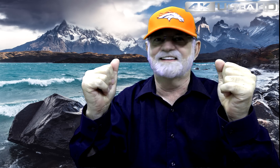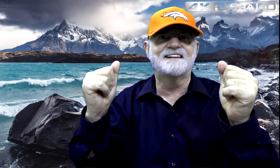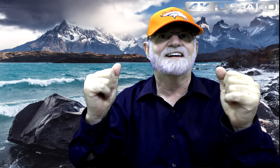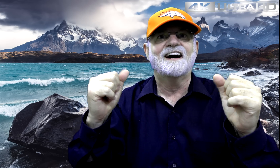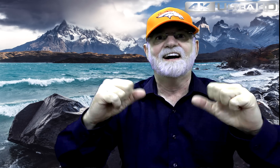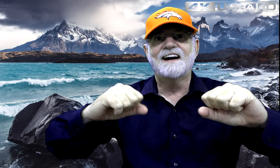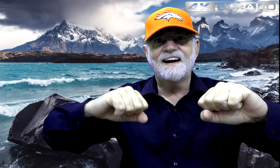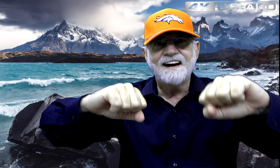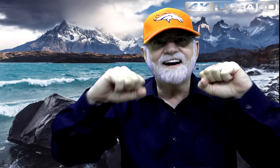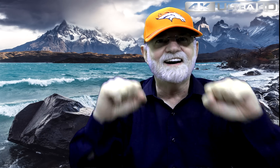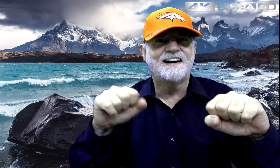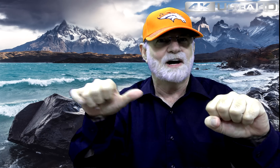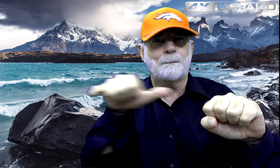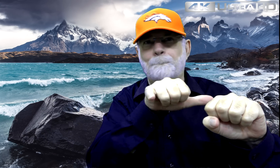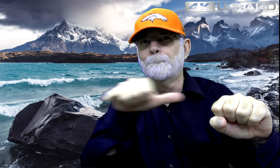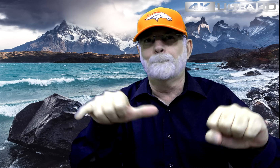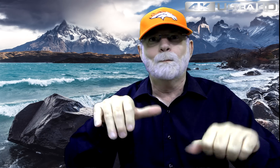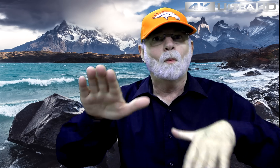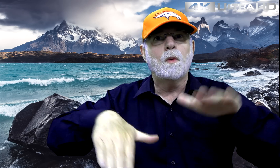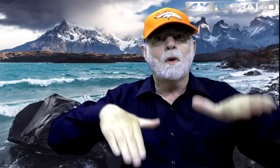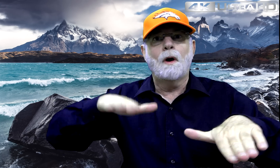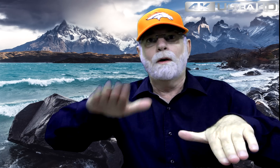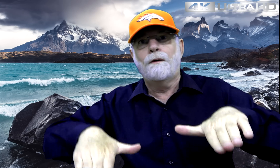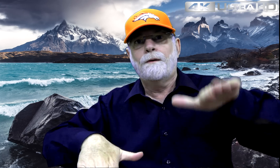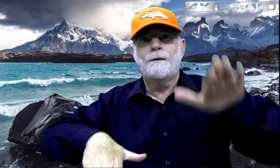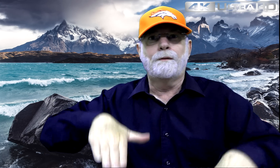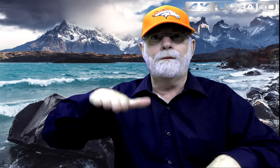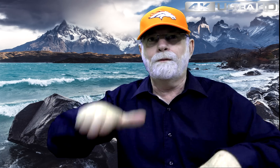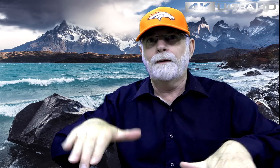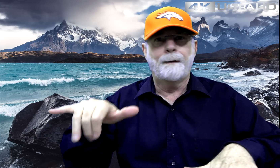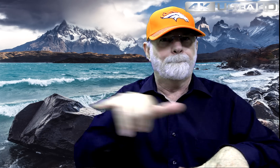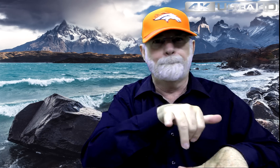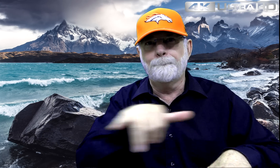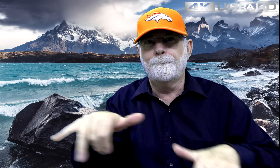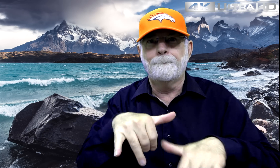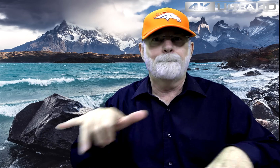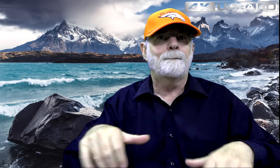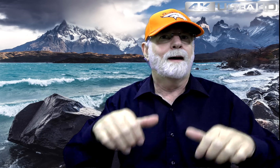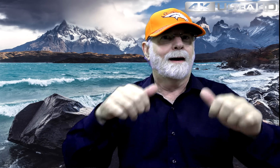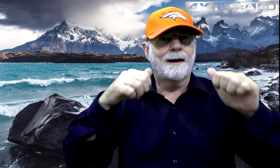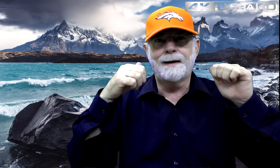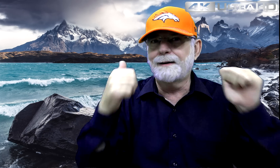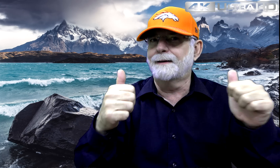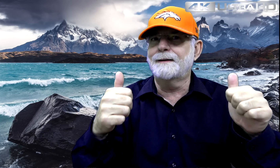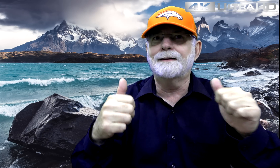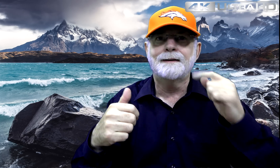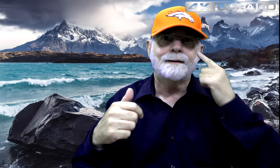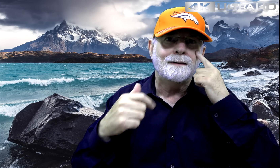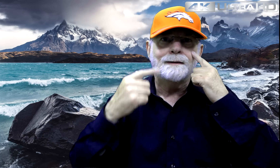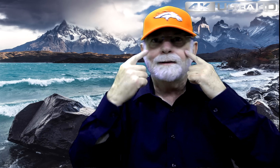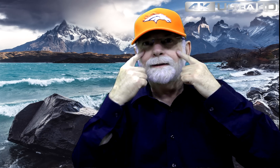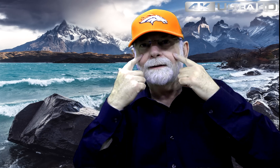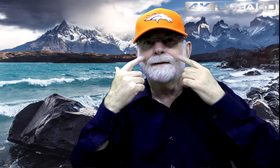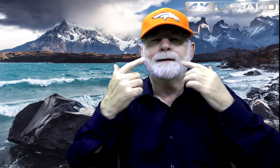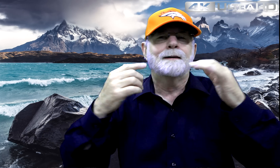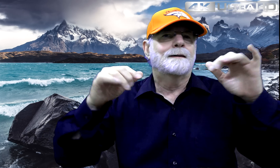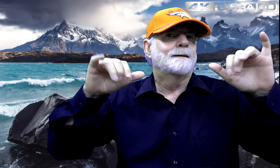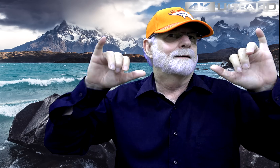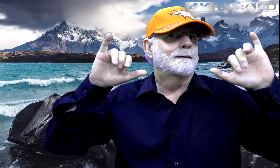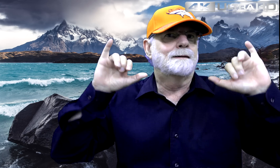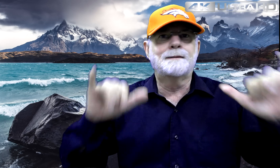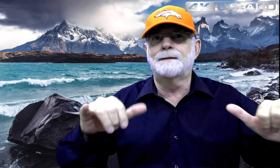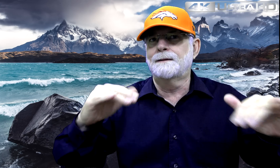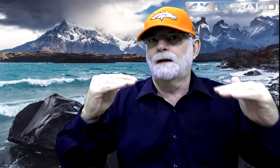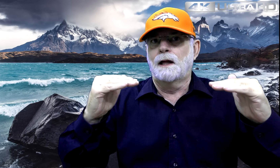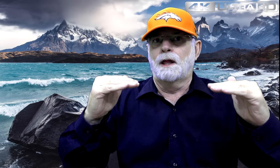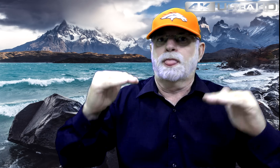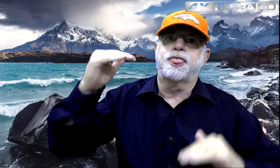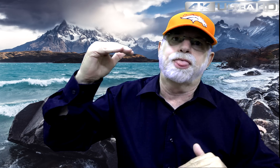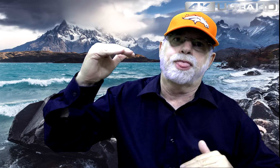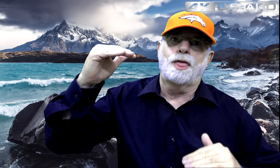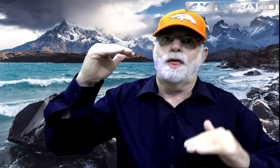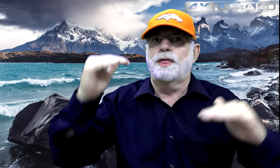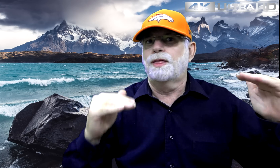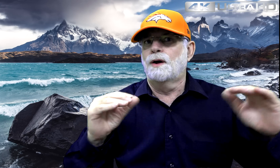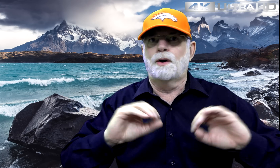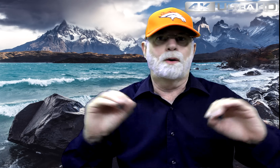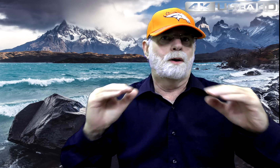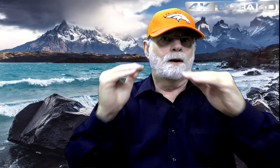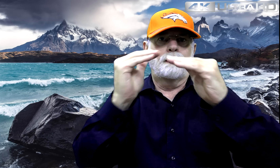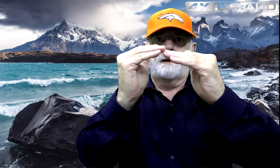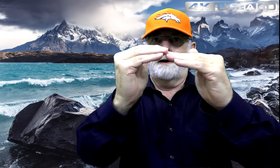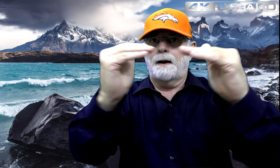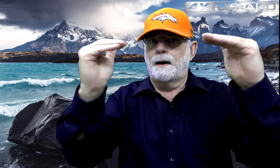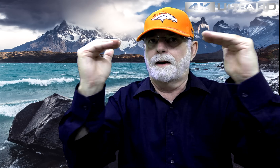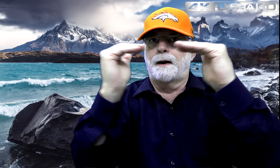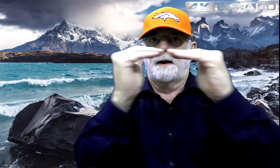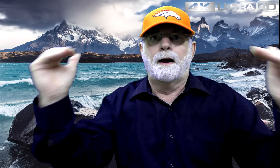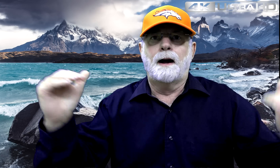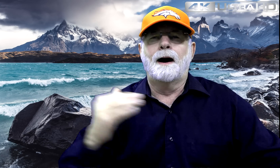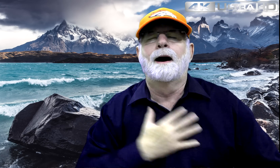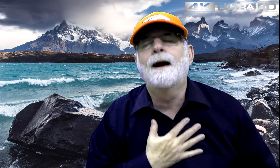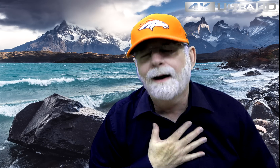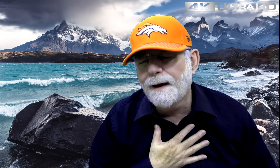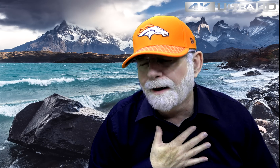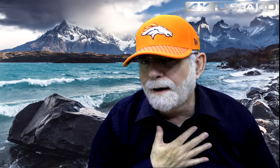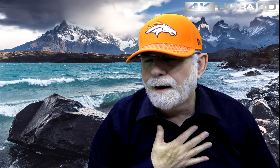Yay they’re the same. I walk the same I’m OK. My eyes are the same not one better than the other. Nope they’re equal.